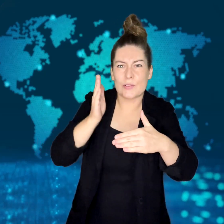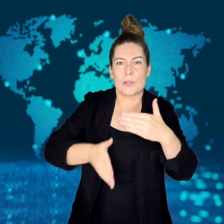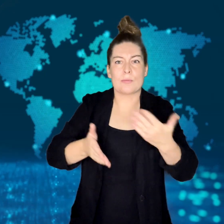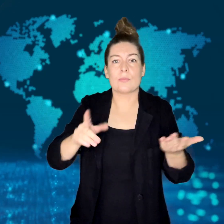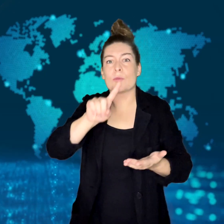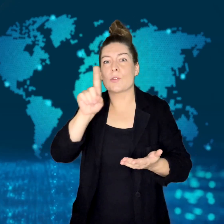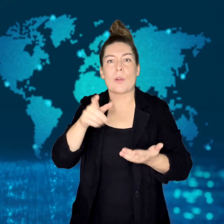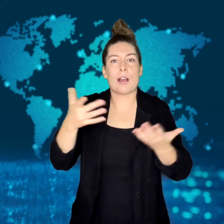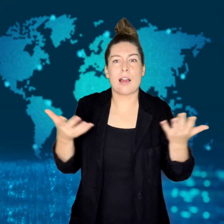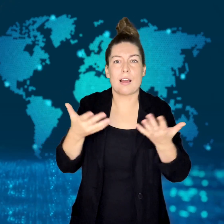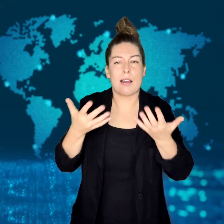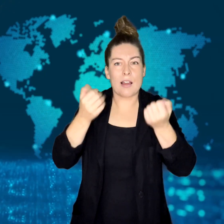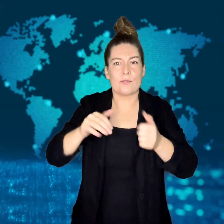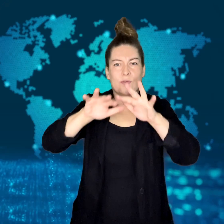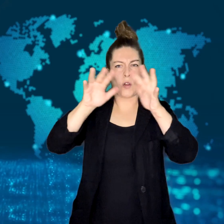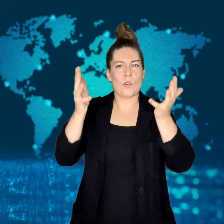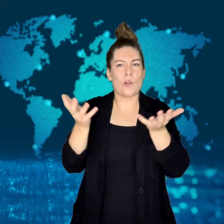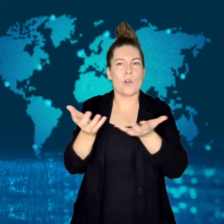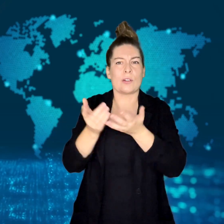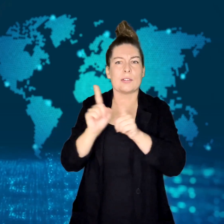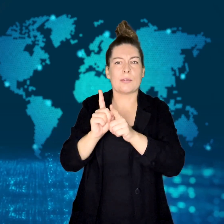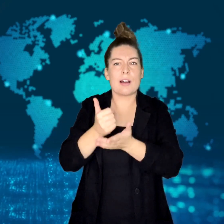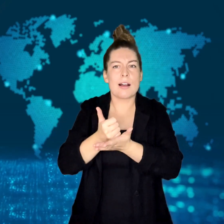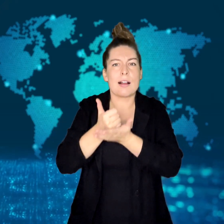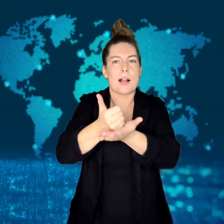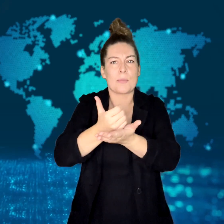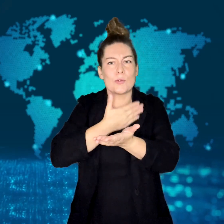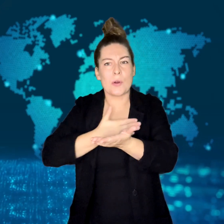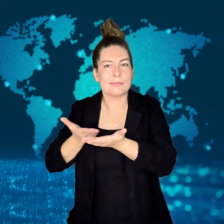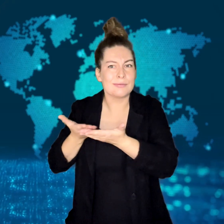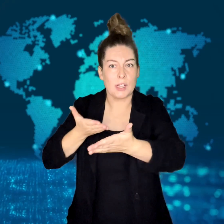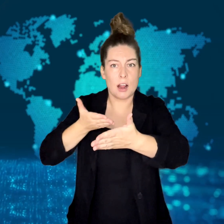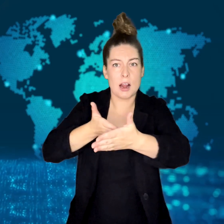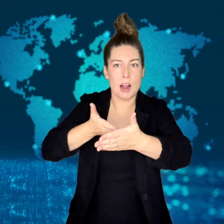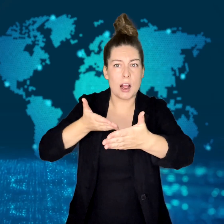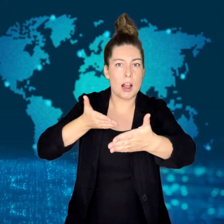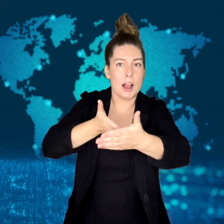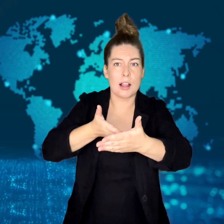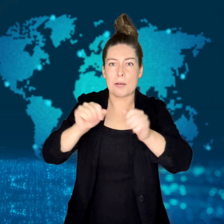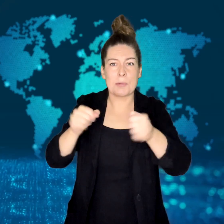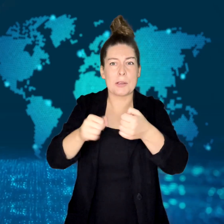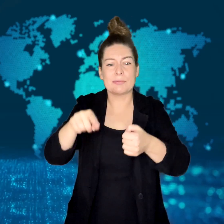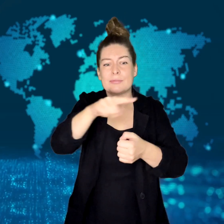Such situations have contributed to pressure to end the war